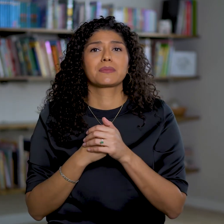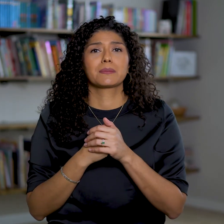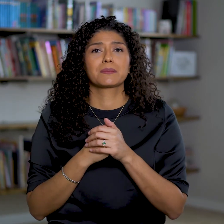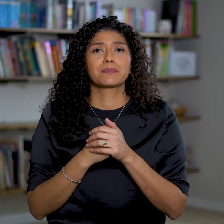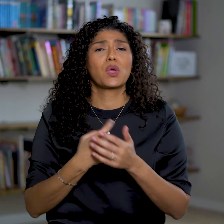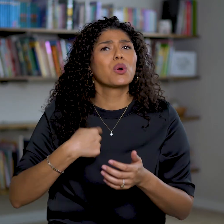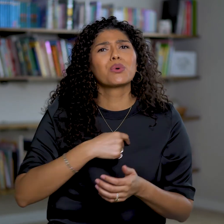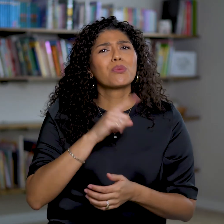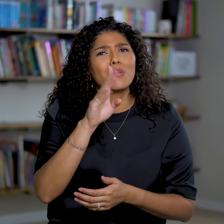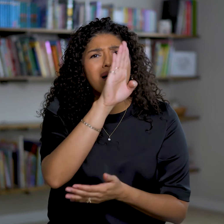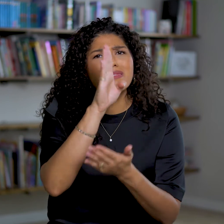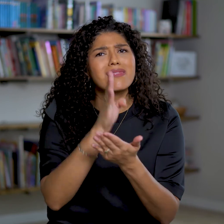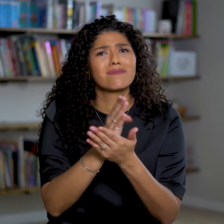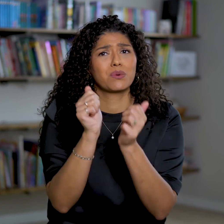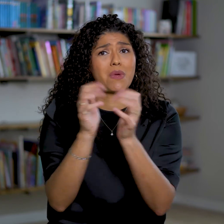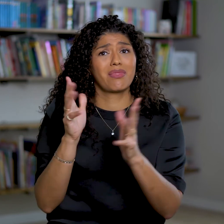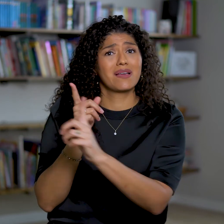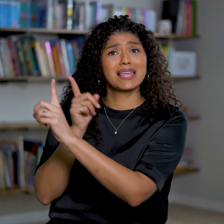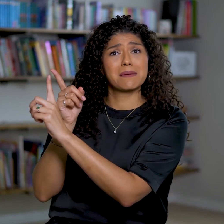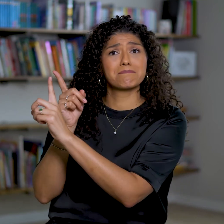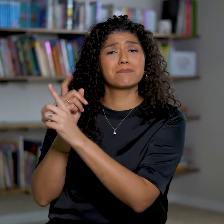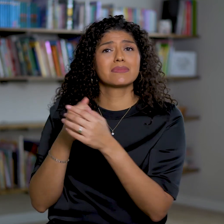We’re never left to our own devices,